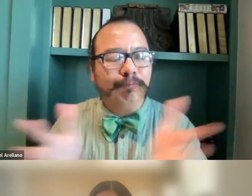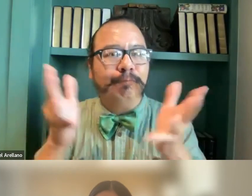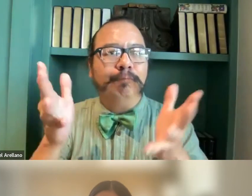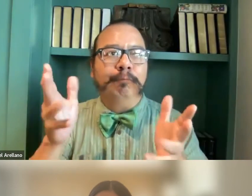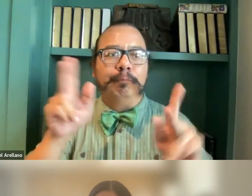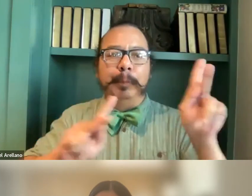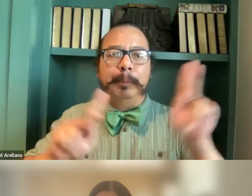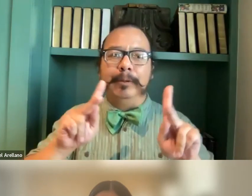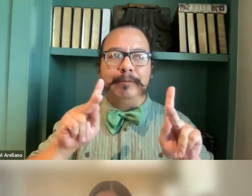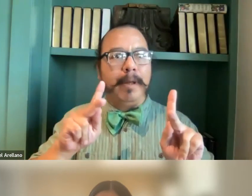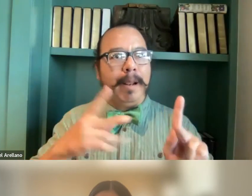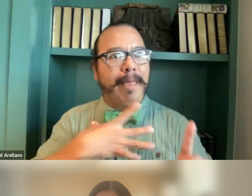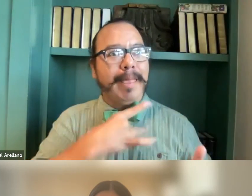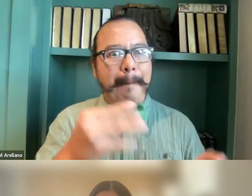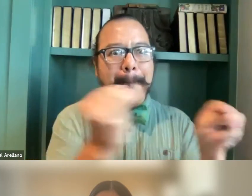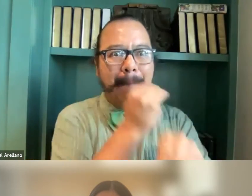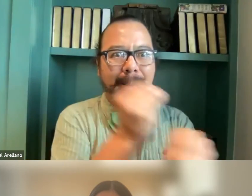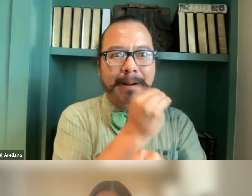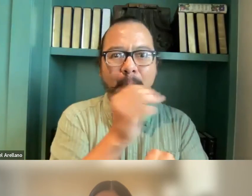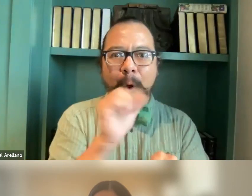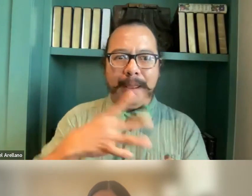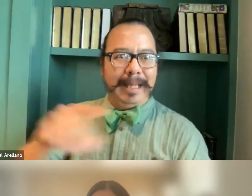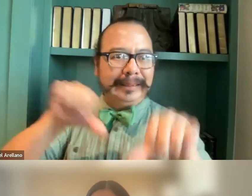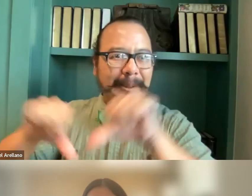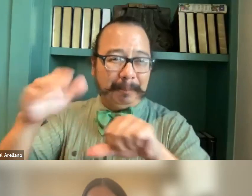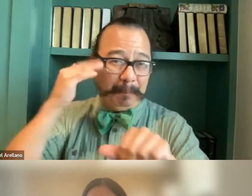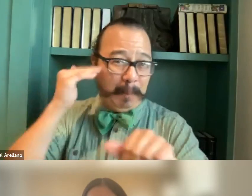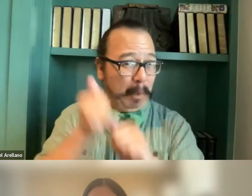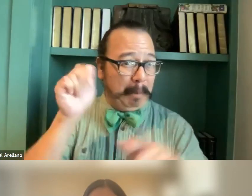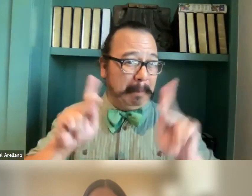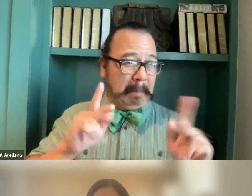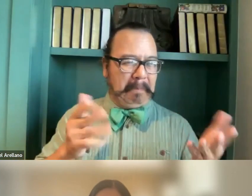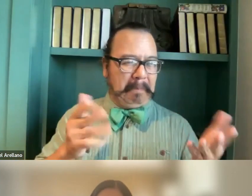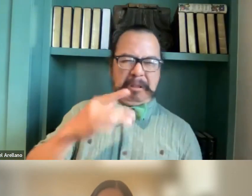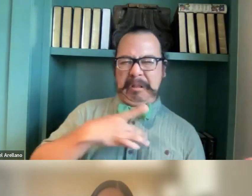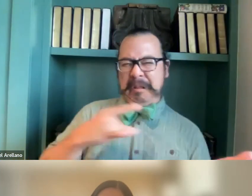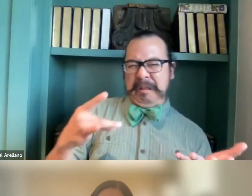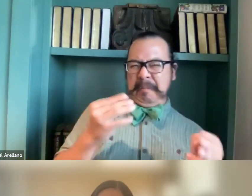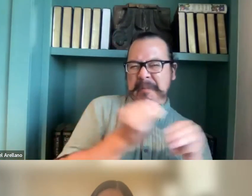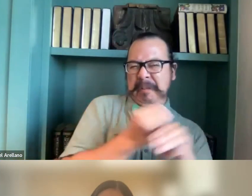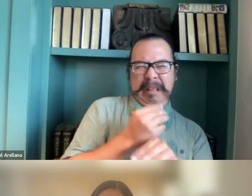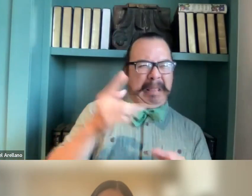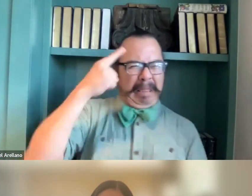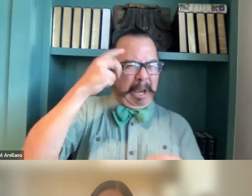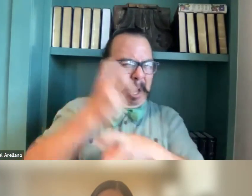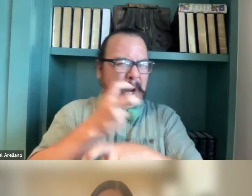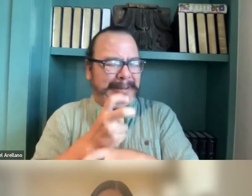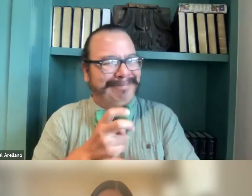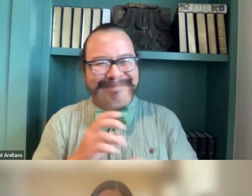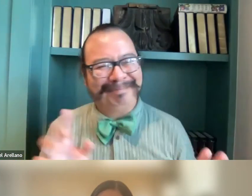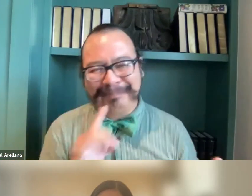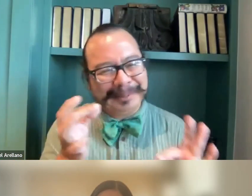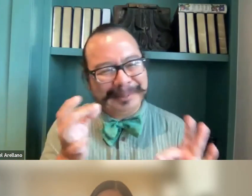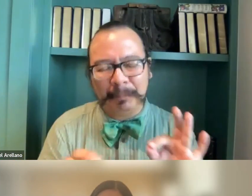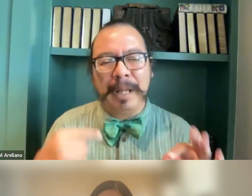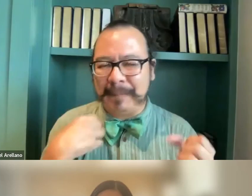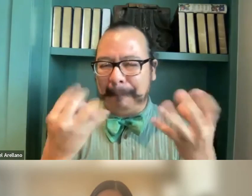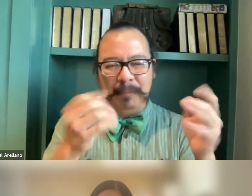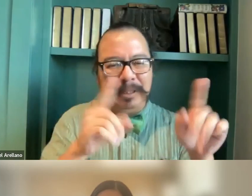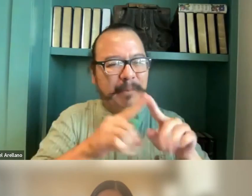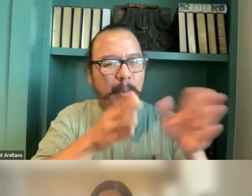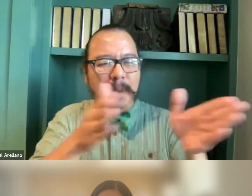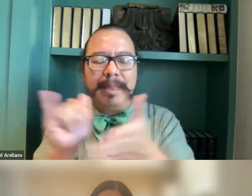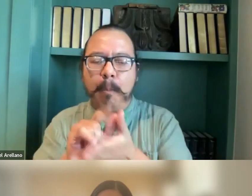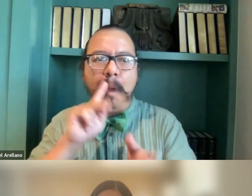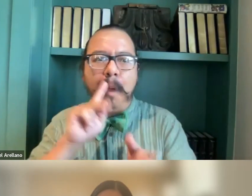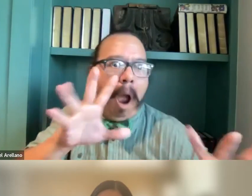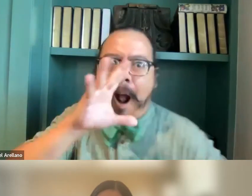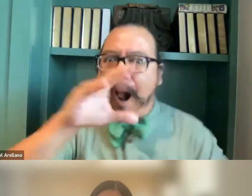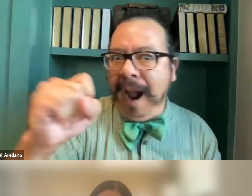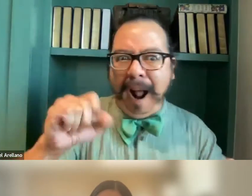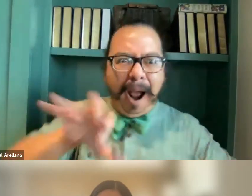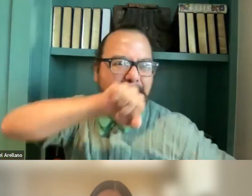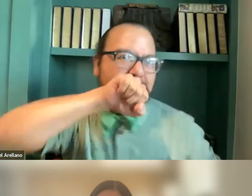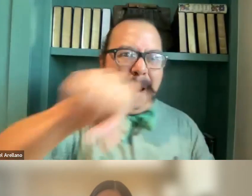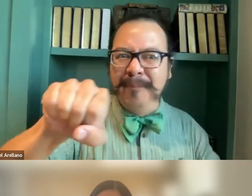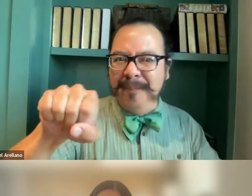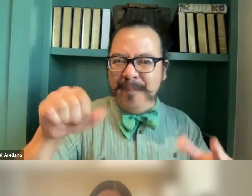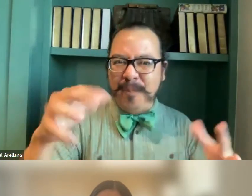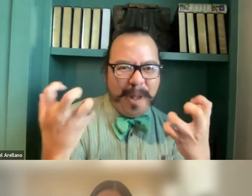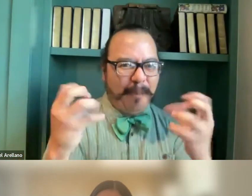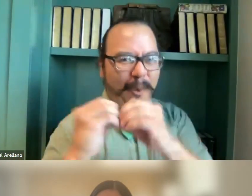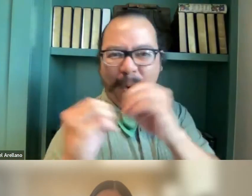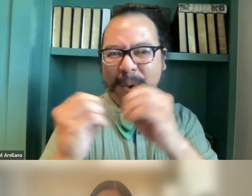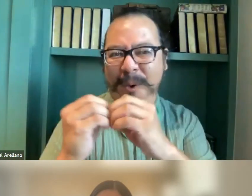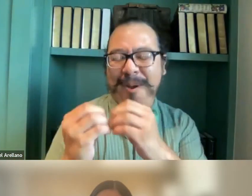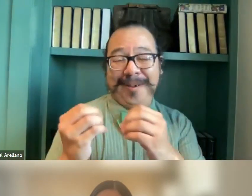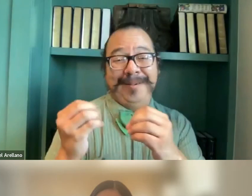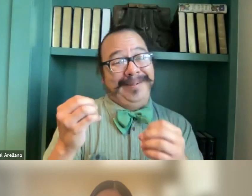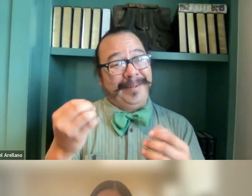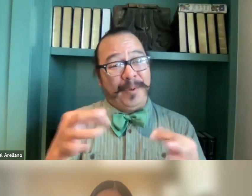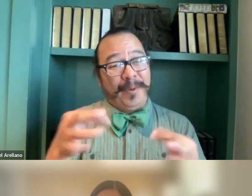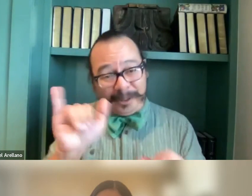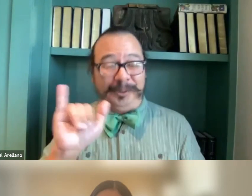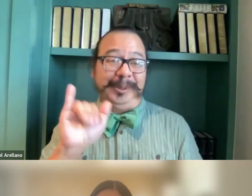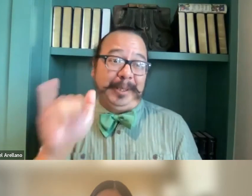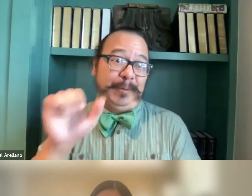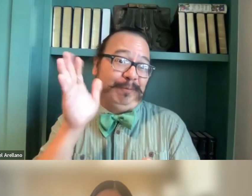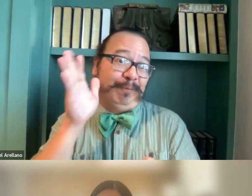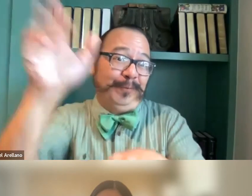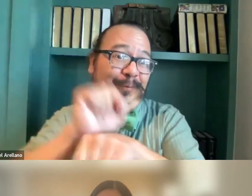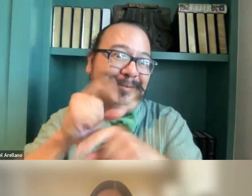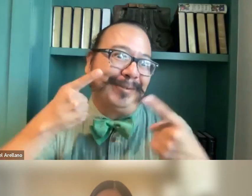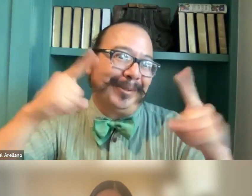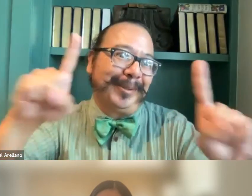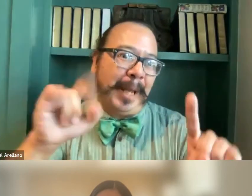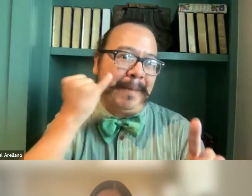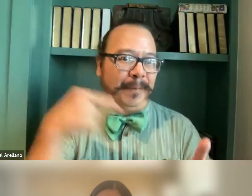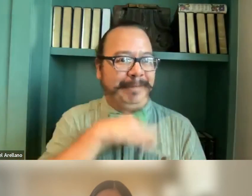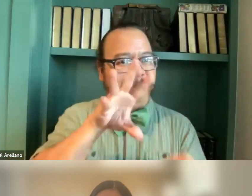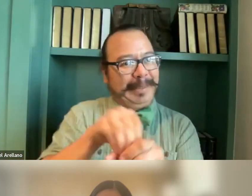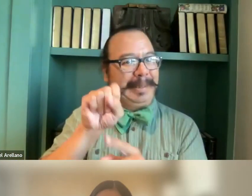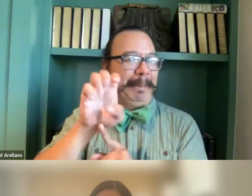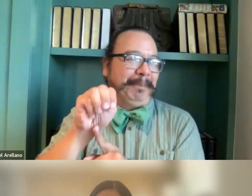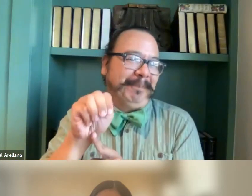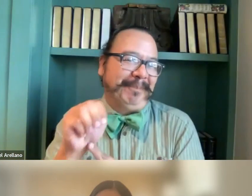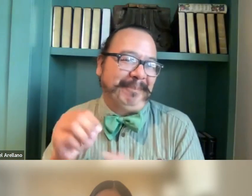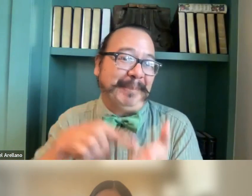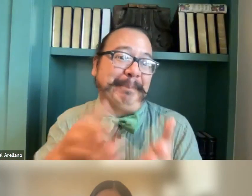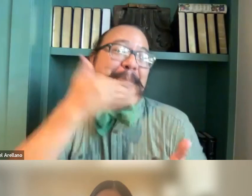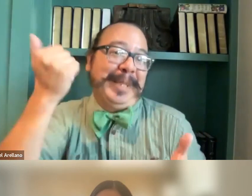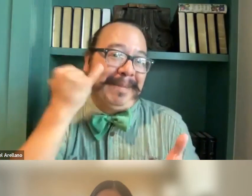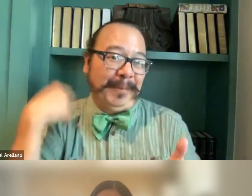ASL, Crescenciano: have a lot of factors that can really encourage people to enjoy math to the like math. To get into science. A lot of individuals think math is complicated, but it really isn't. There are ways to generate that interest to get people really focused on it, and that will lead to,